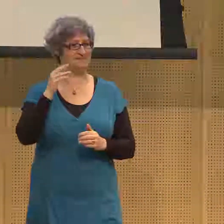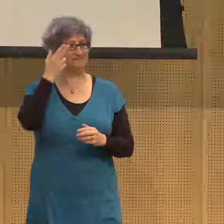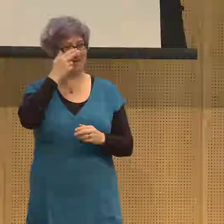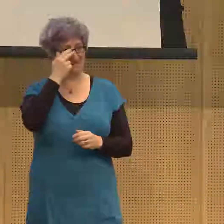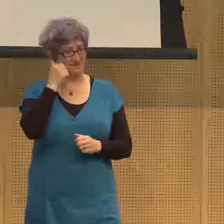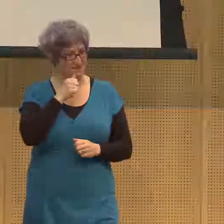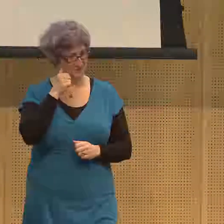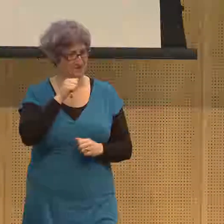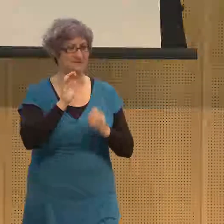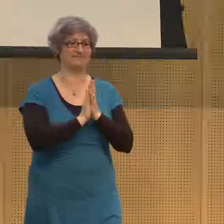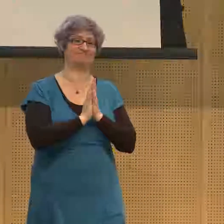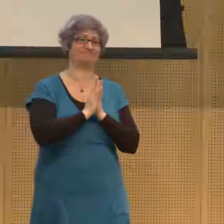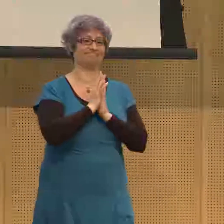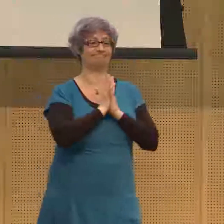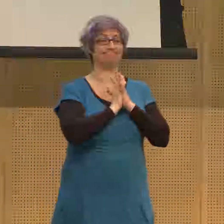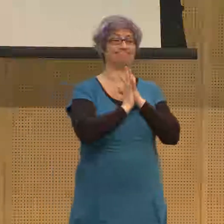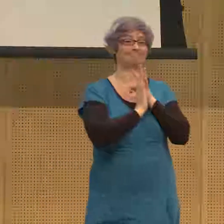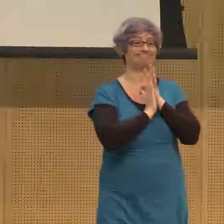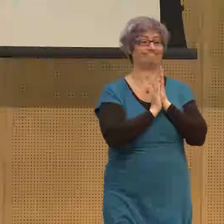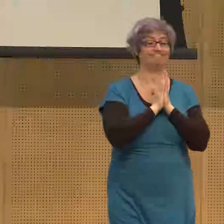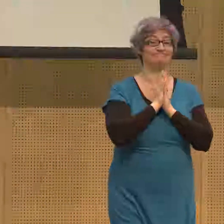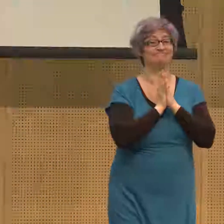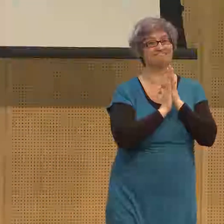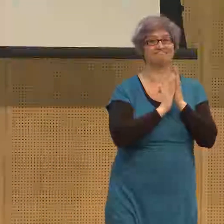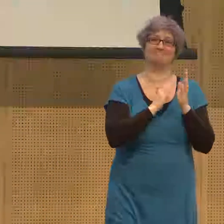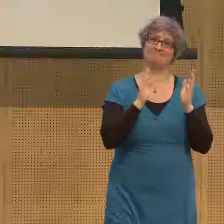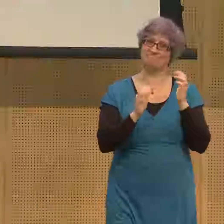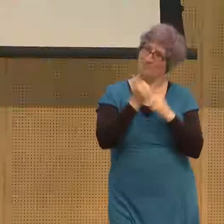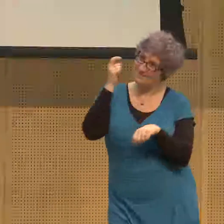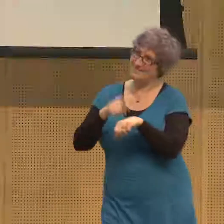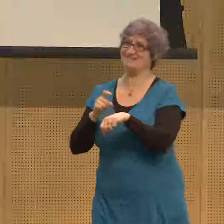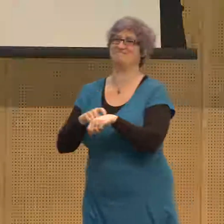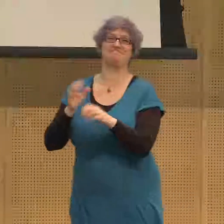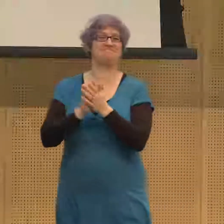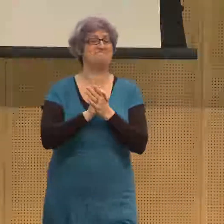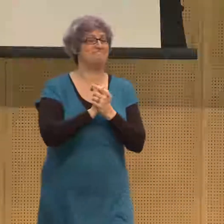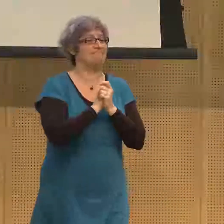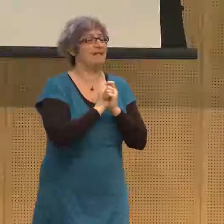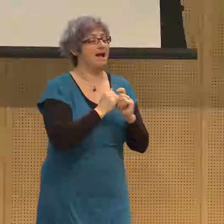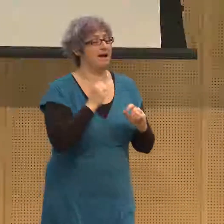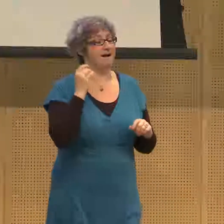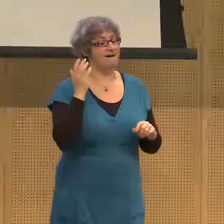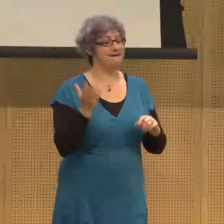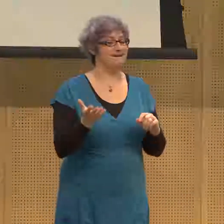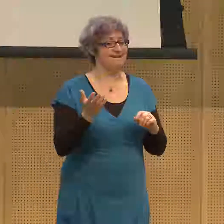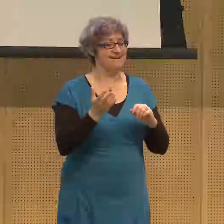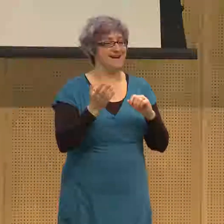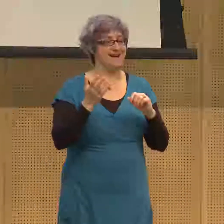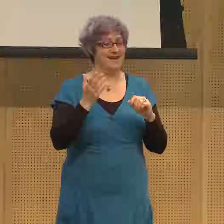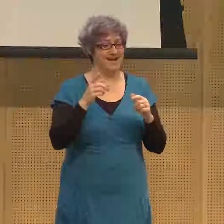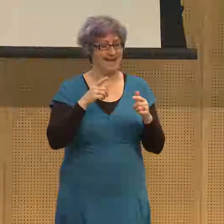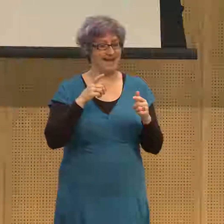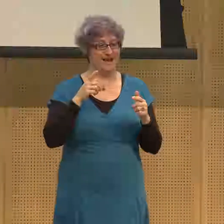I was a good little Catholic girl, ha ha ha... most of the time anyway.